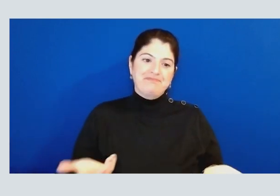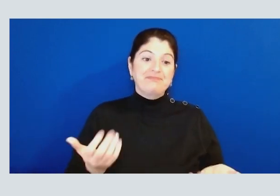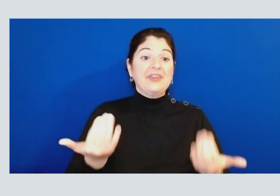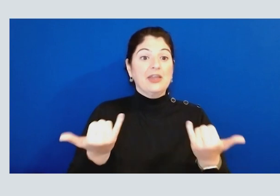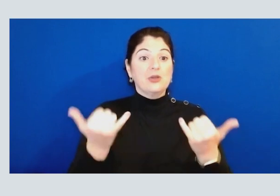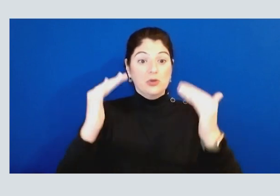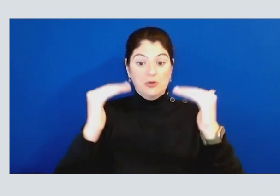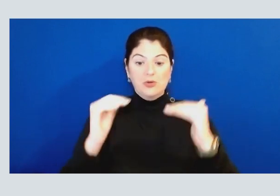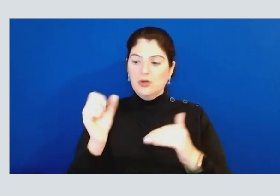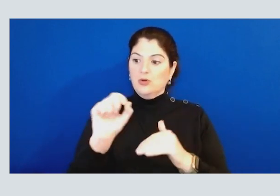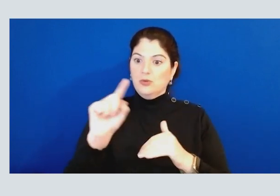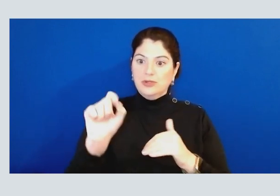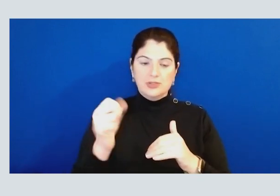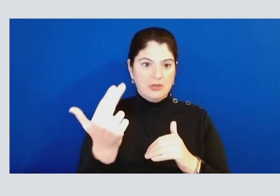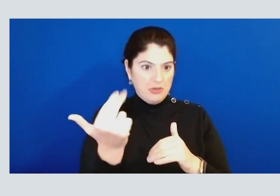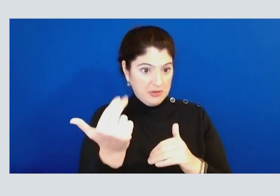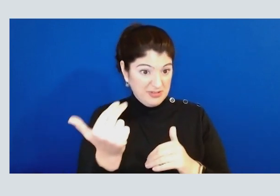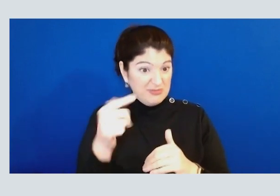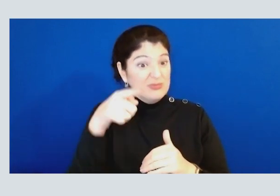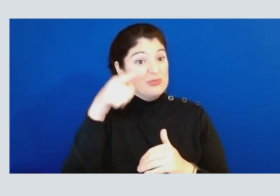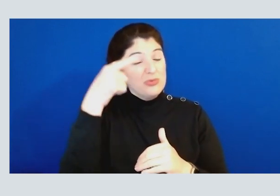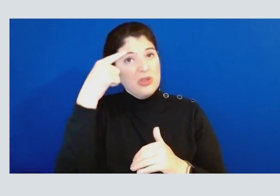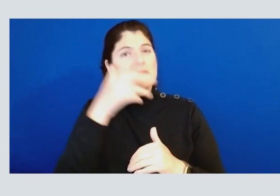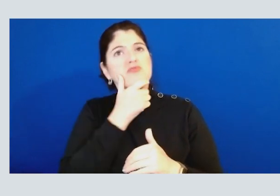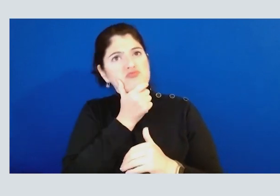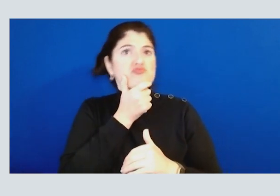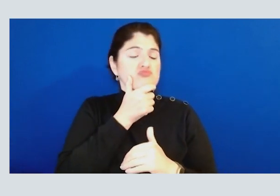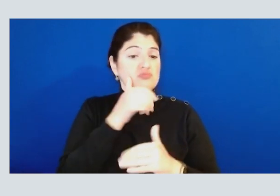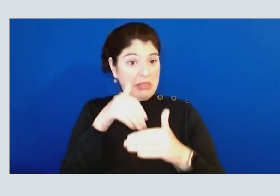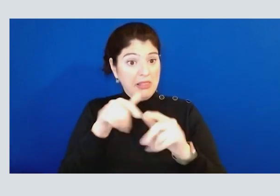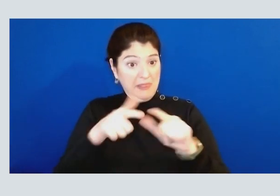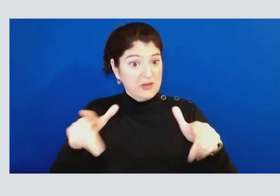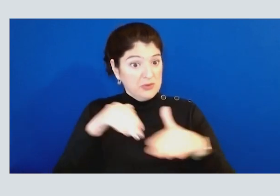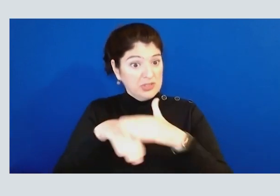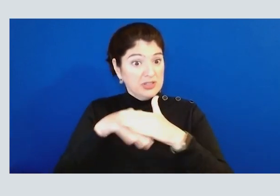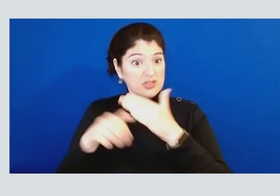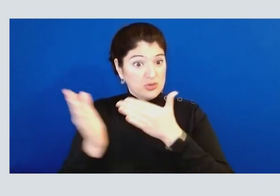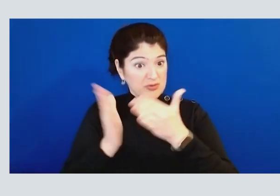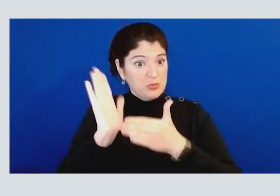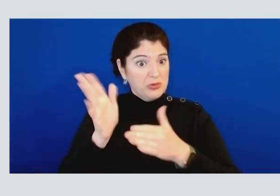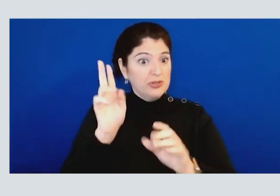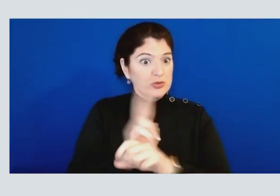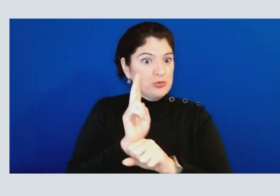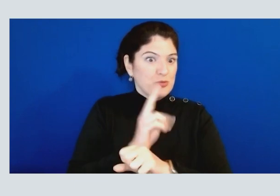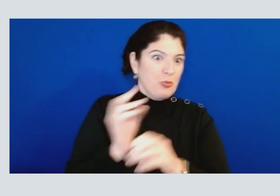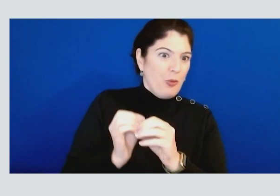do you think you're more likely to use language access services? Let us know. Then question 14,